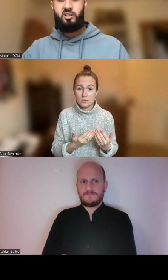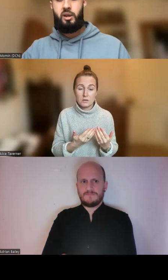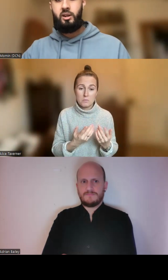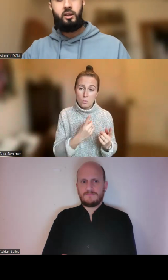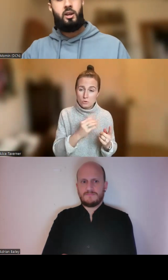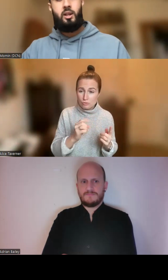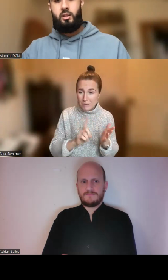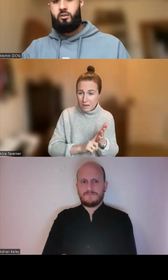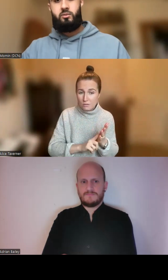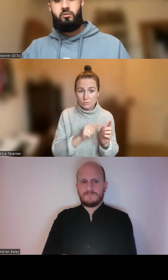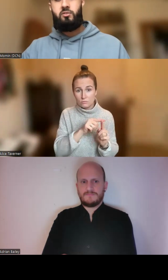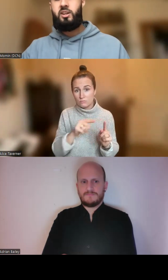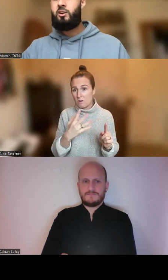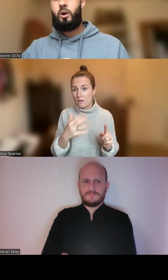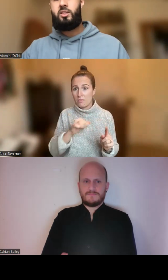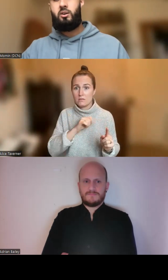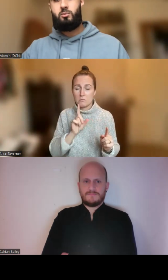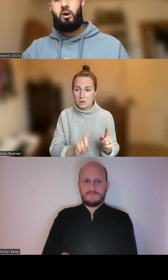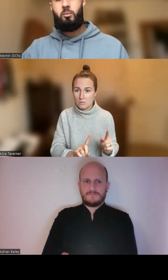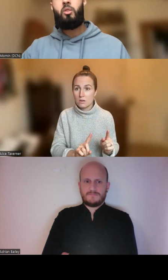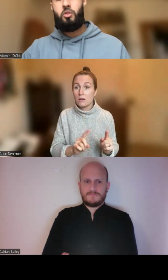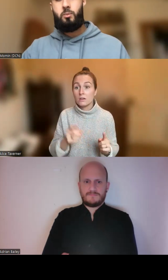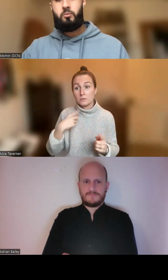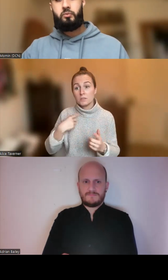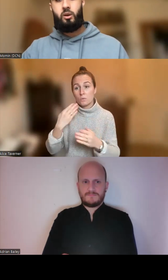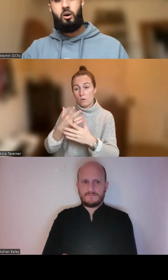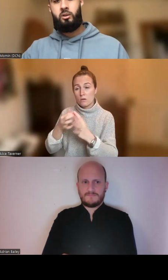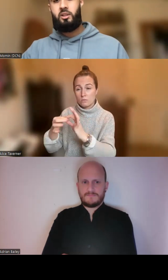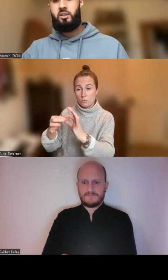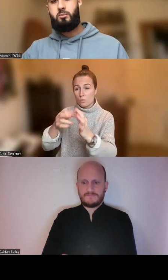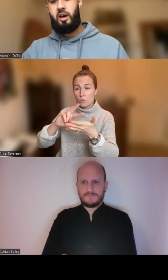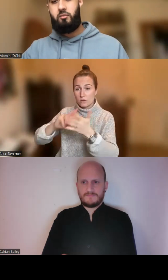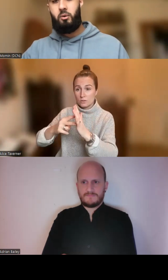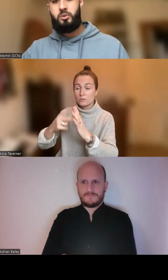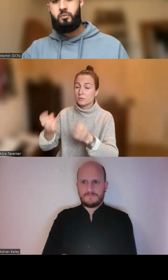that are spending £15,000 to £20,000 a month on these platforms.